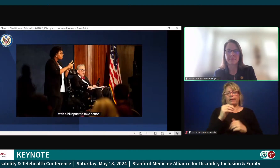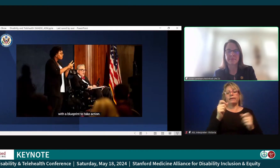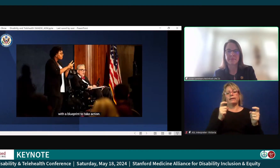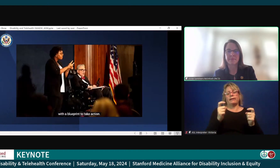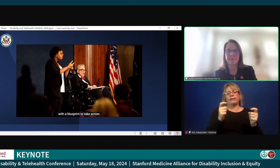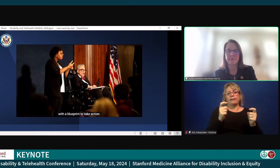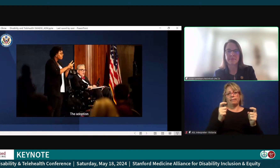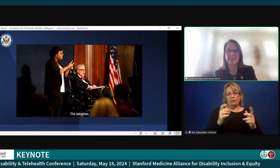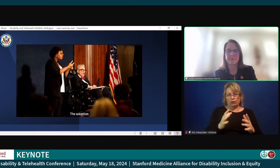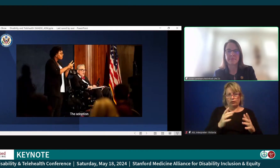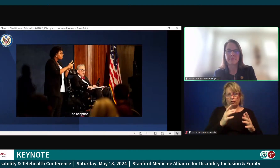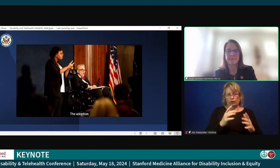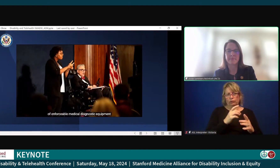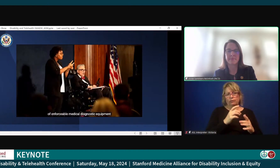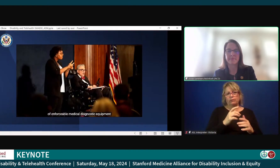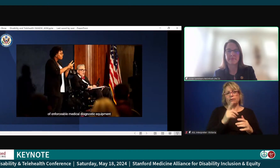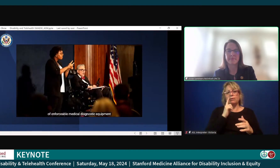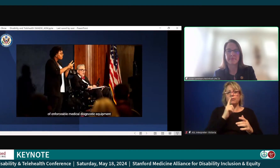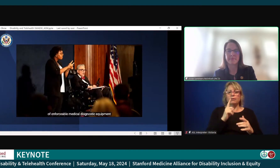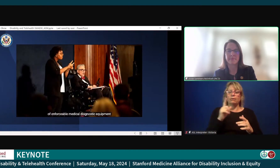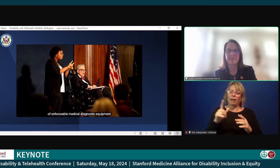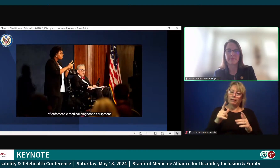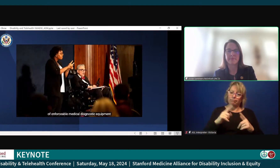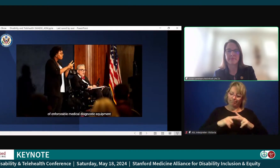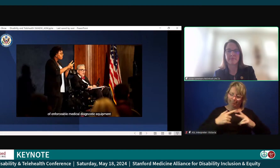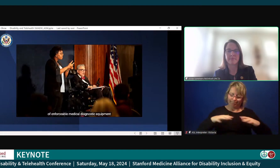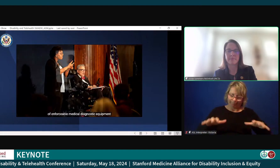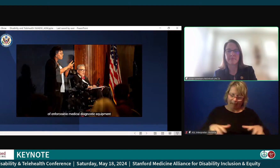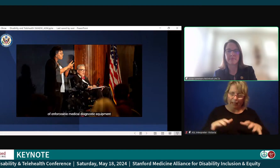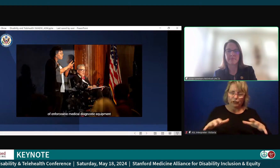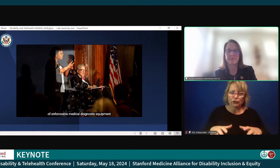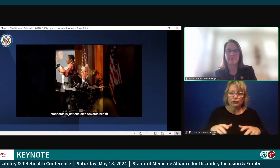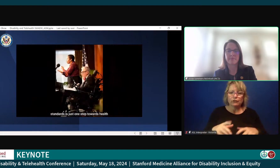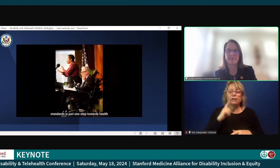blueprint to take action. The adoption of Enforceable Medical Diagnostic Equipment